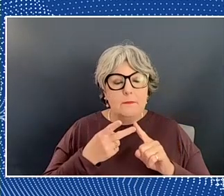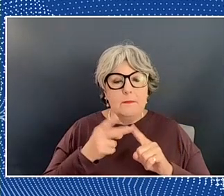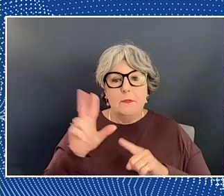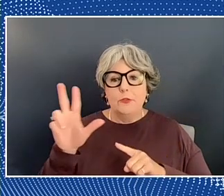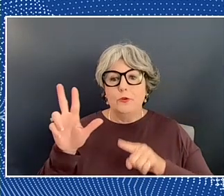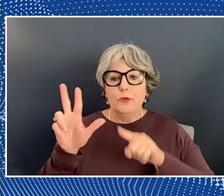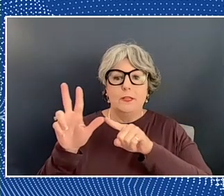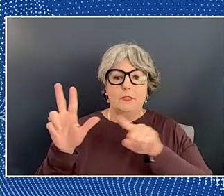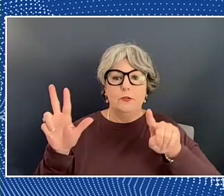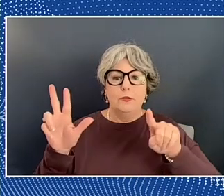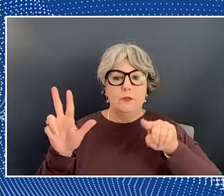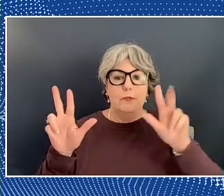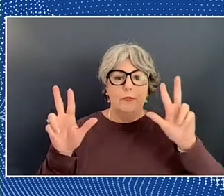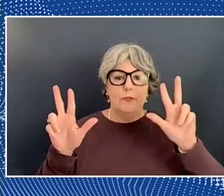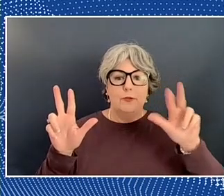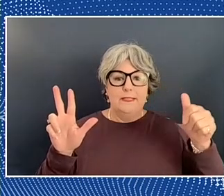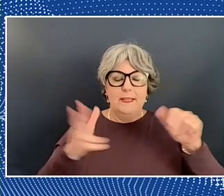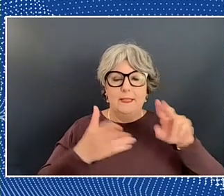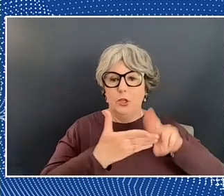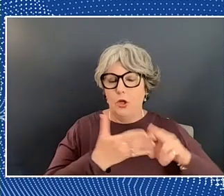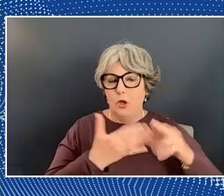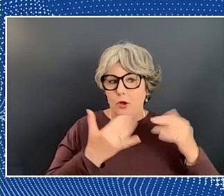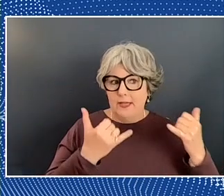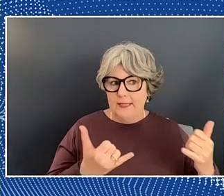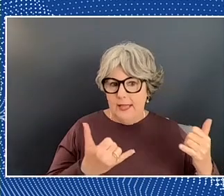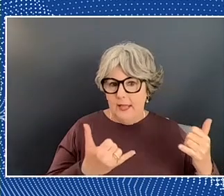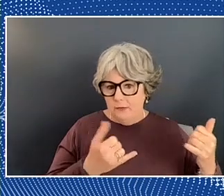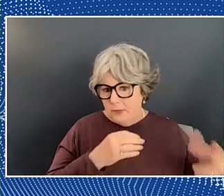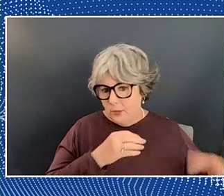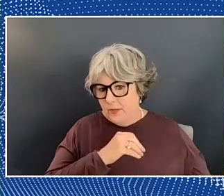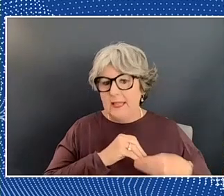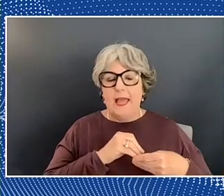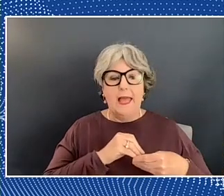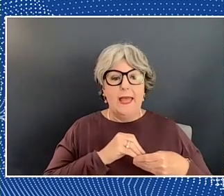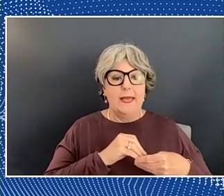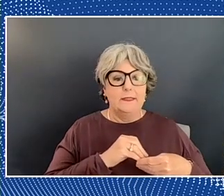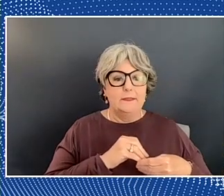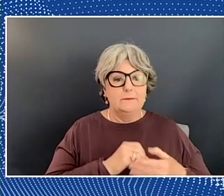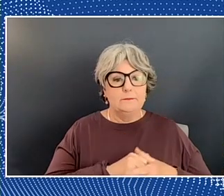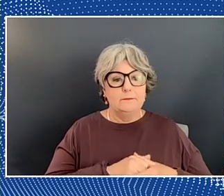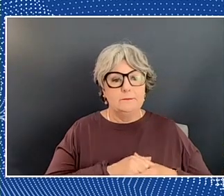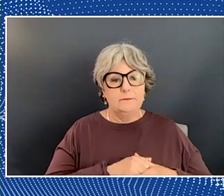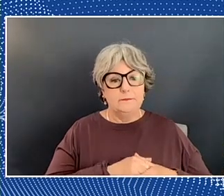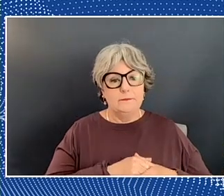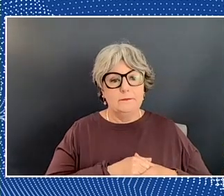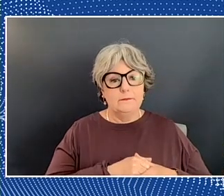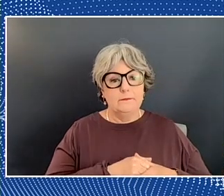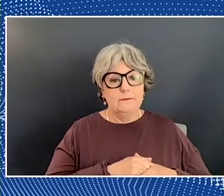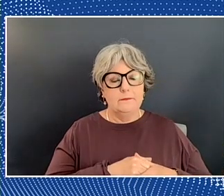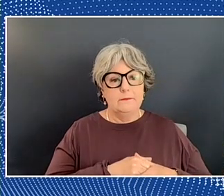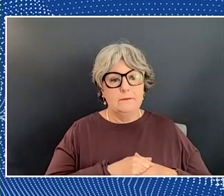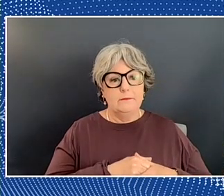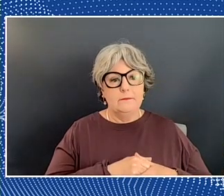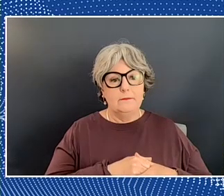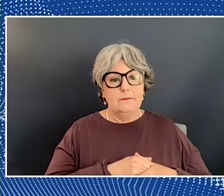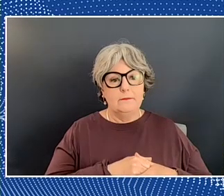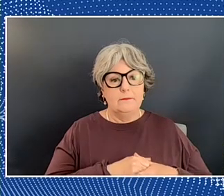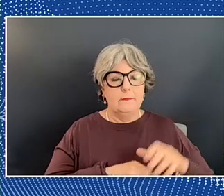log in now so we can fit you in. Who do we have next, Brady? Mike, I just submitted Deena Alansky, who's